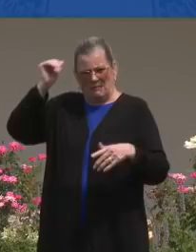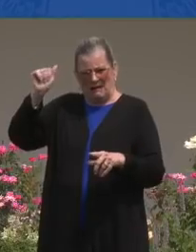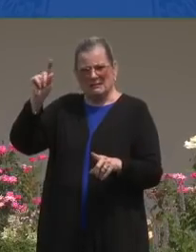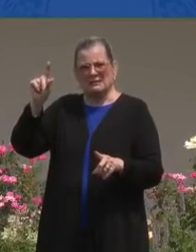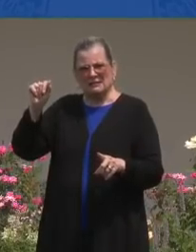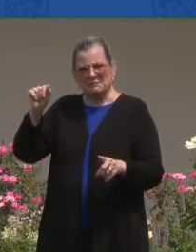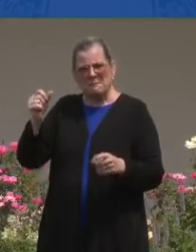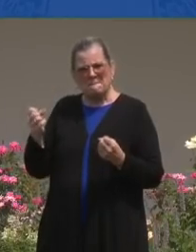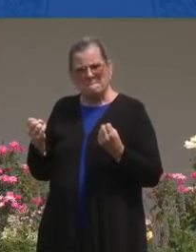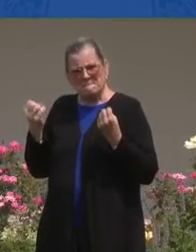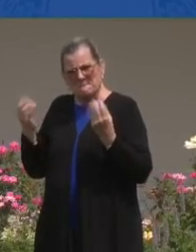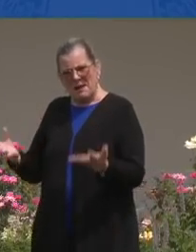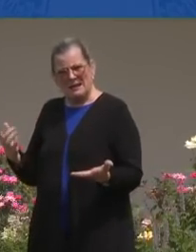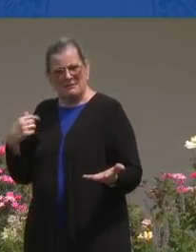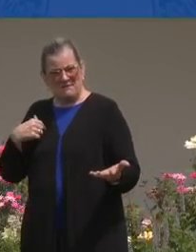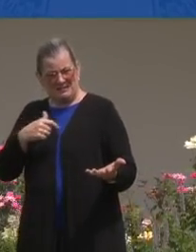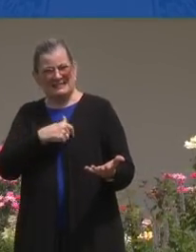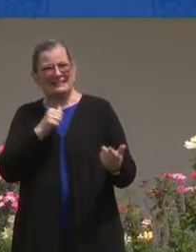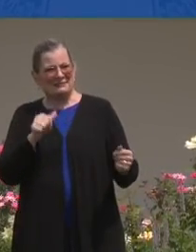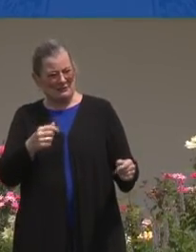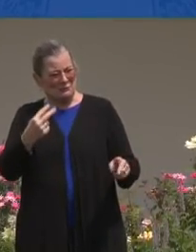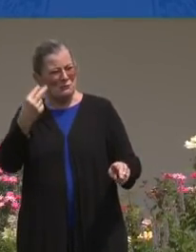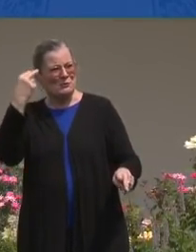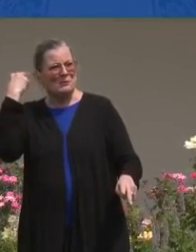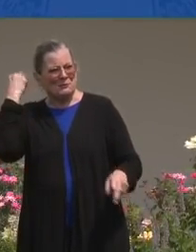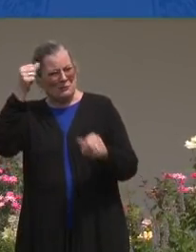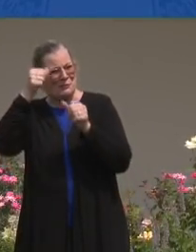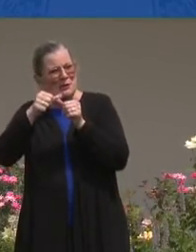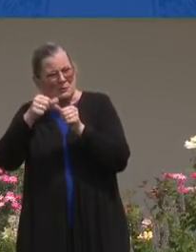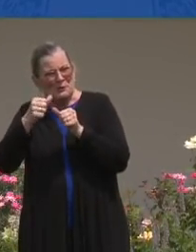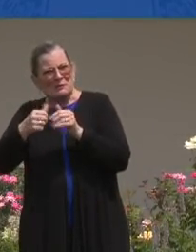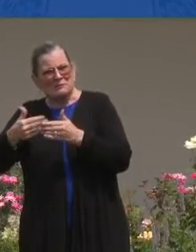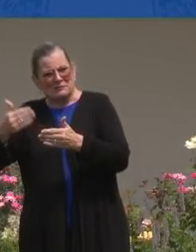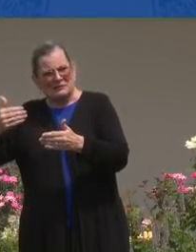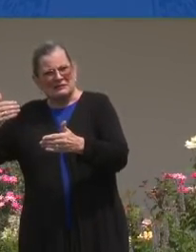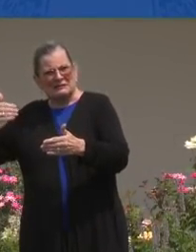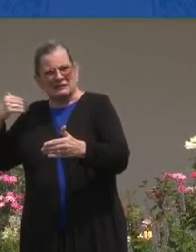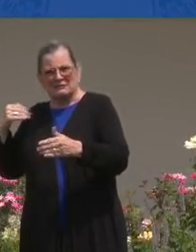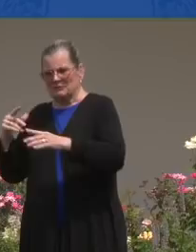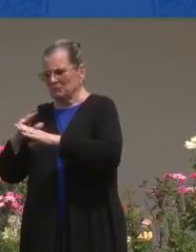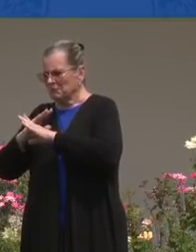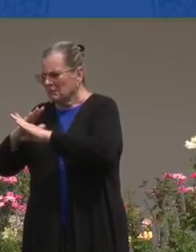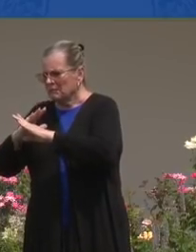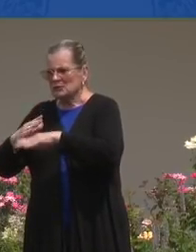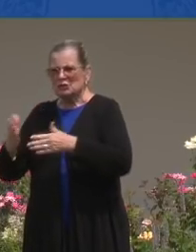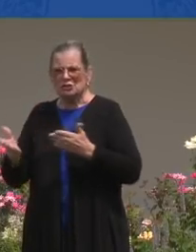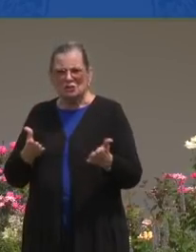in restaurants and grocery stores and could be where a person using a wheelchair couldn't ride in a train